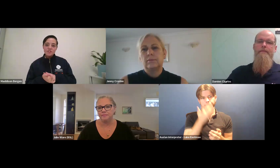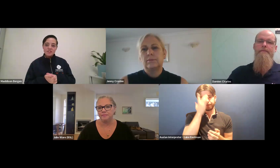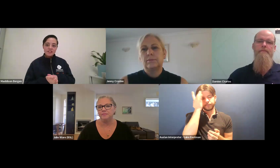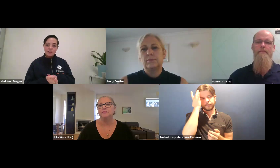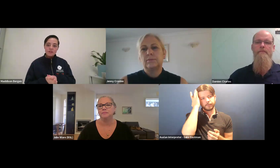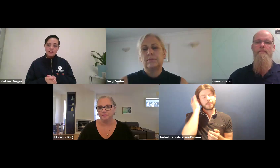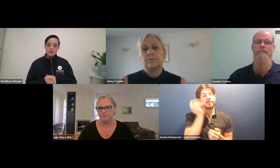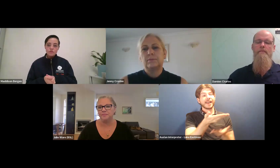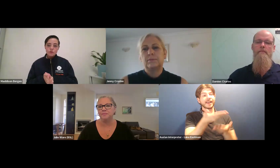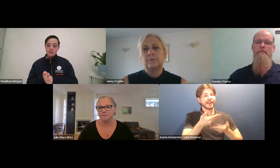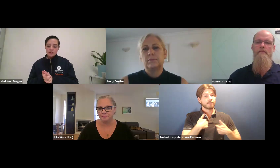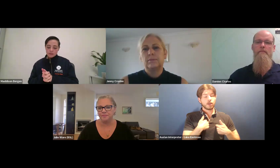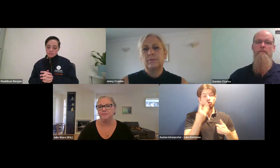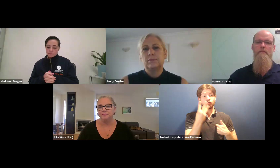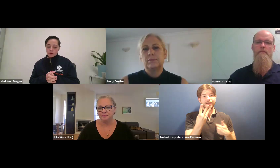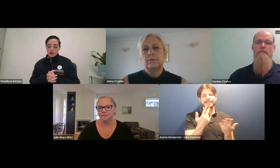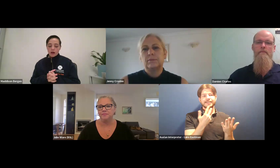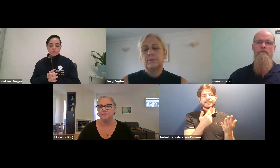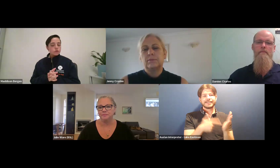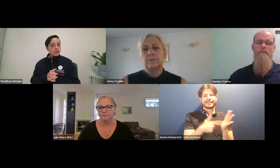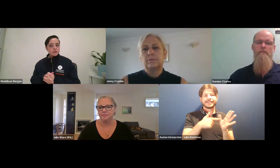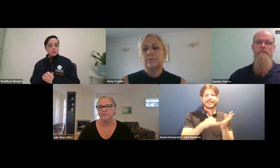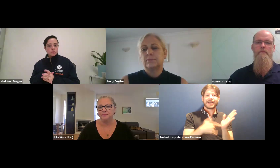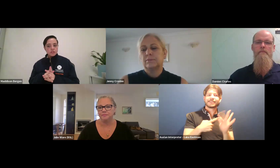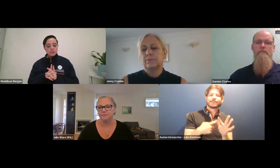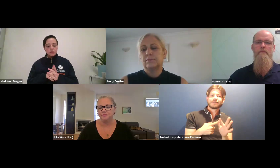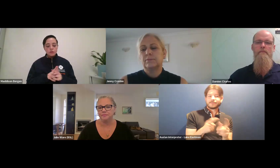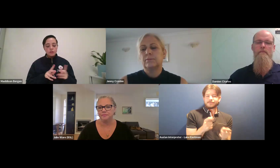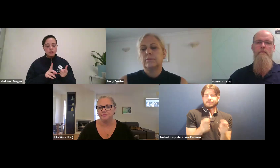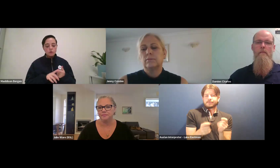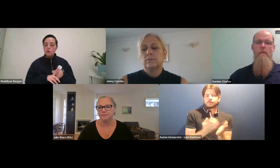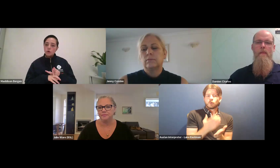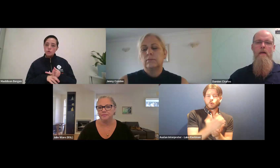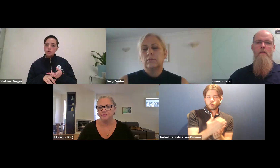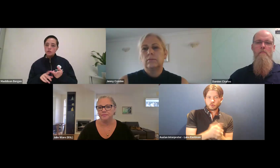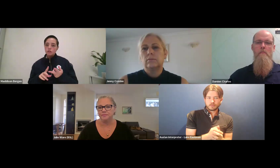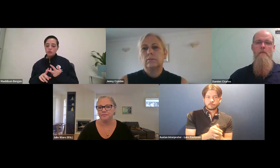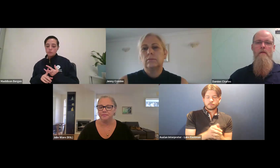courses that we did through the year. Those taster courses included